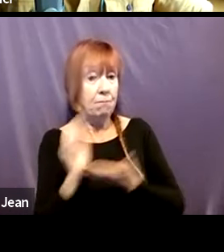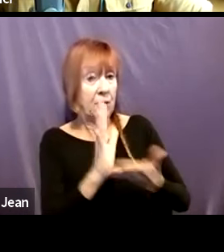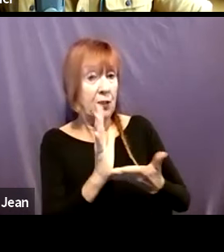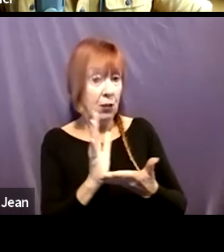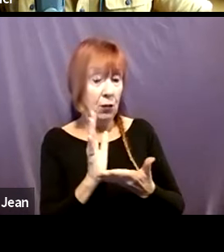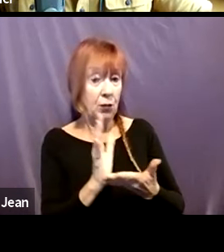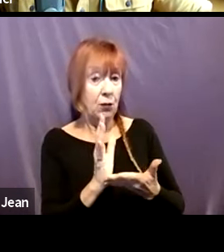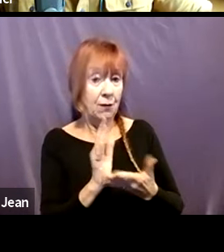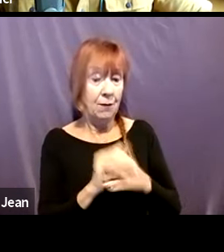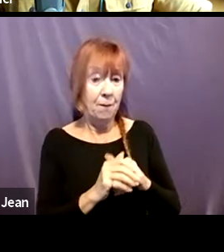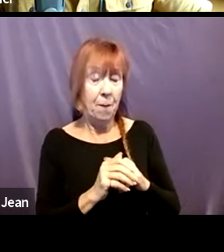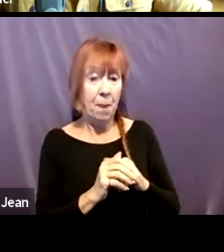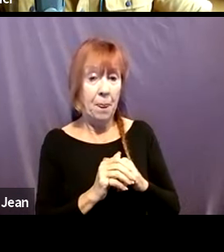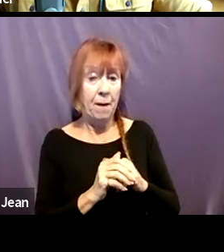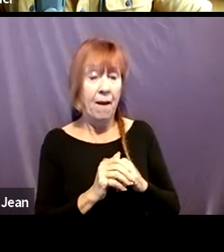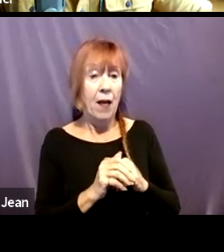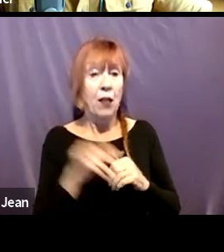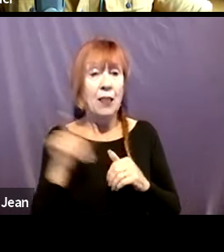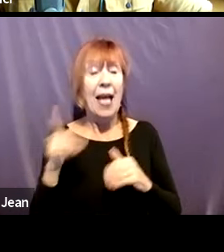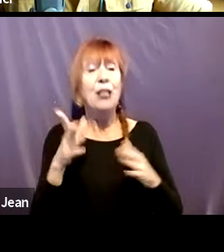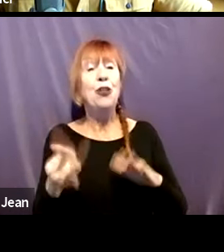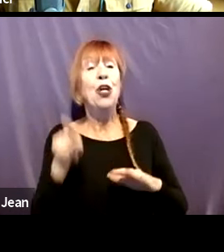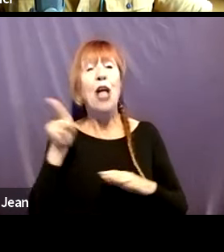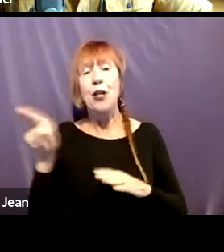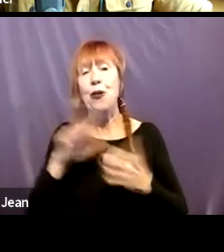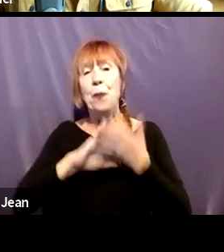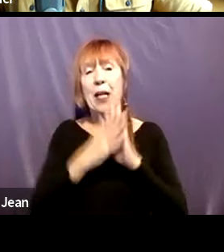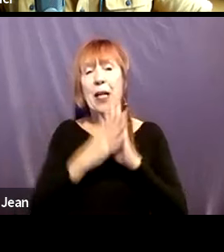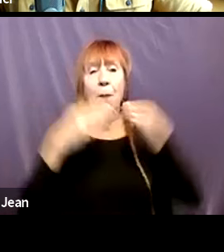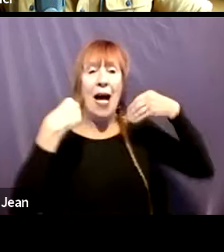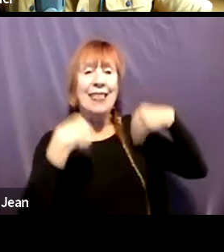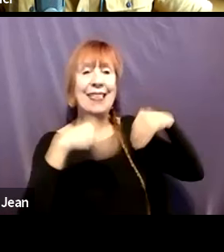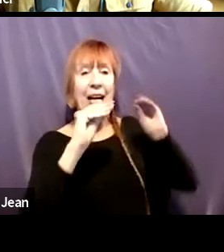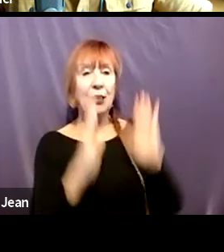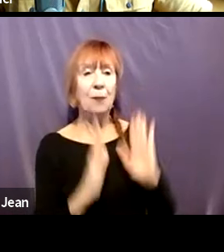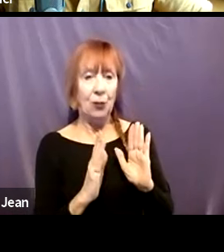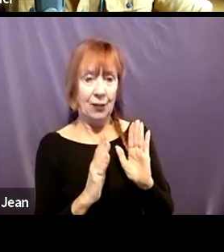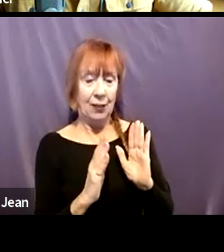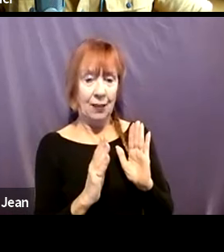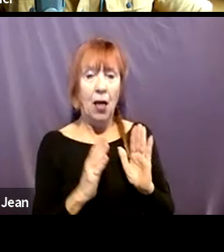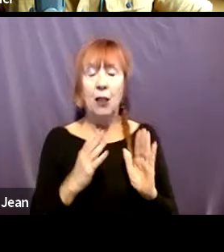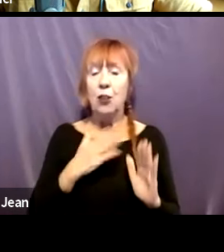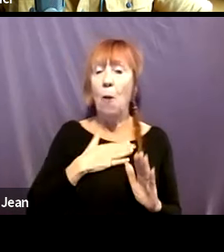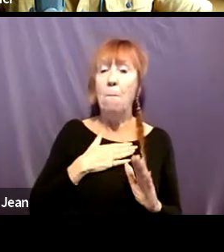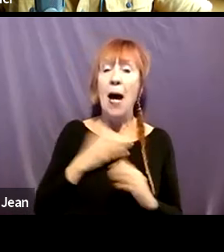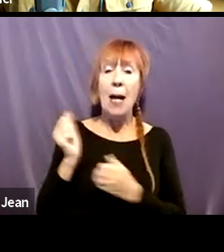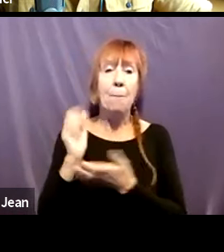You are now a salesperson. And so I keep my pitches no longer than 20 minutes,